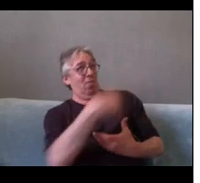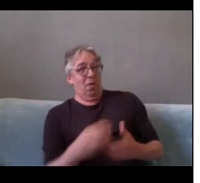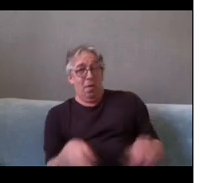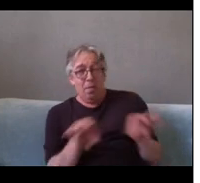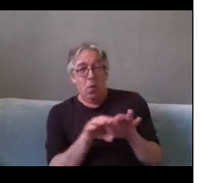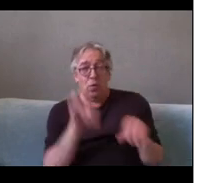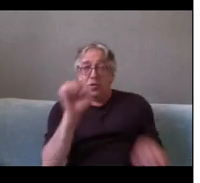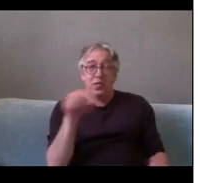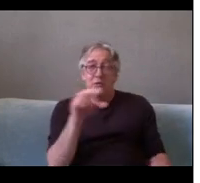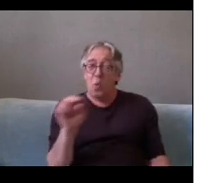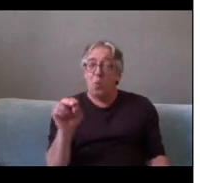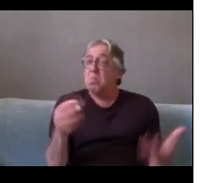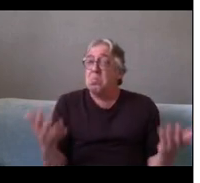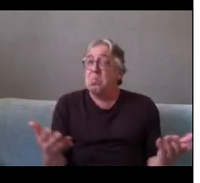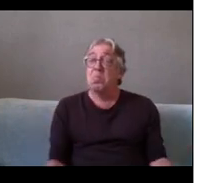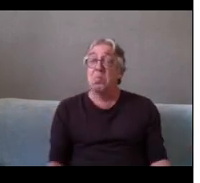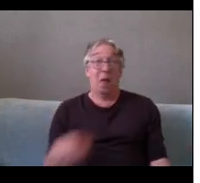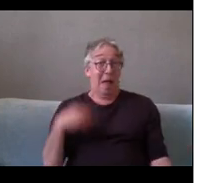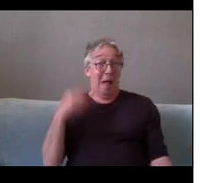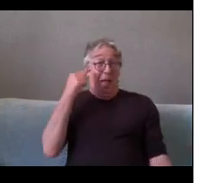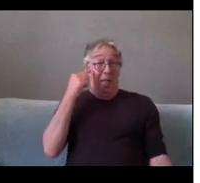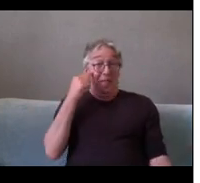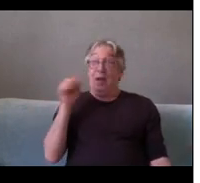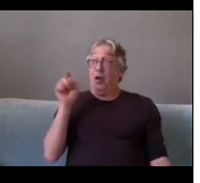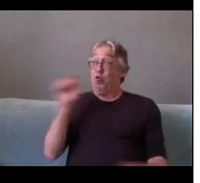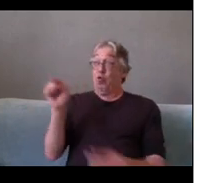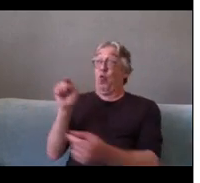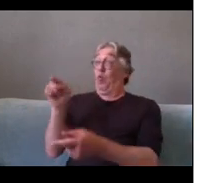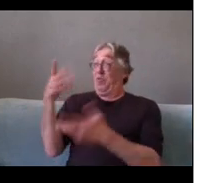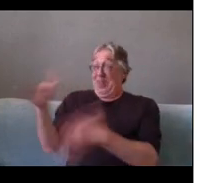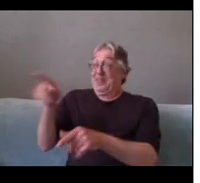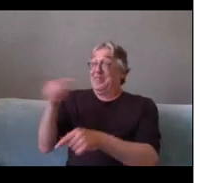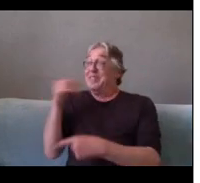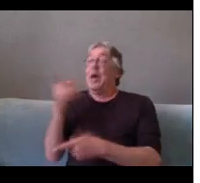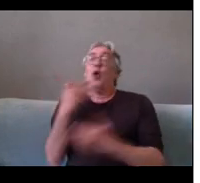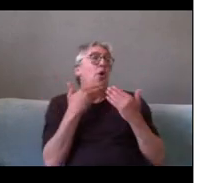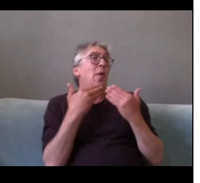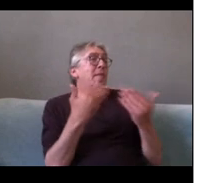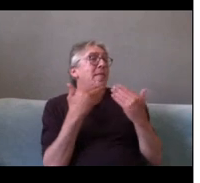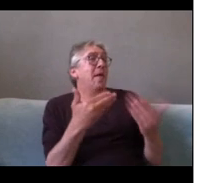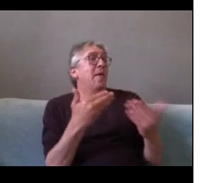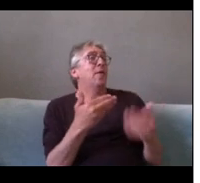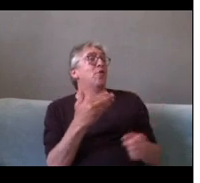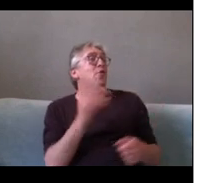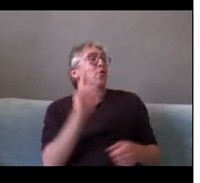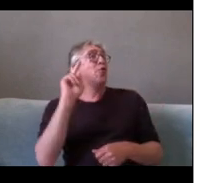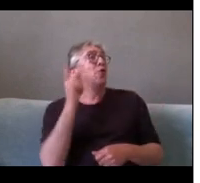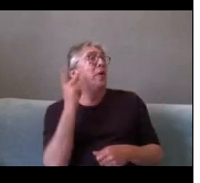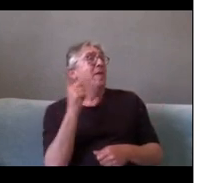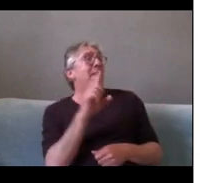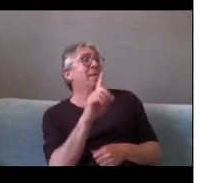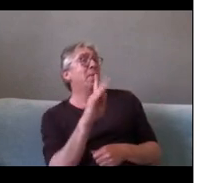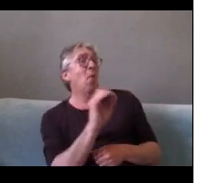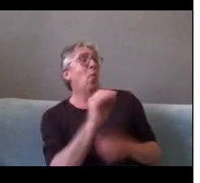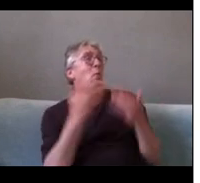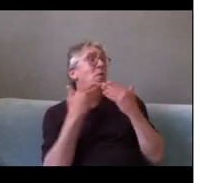I think your thanks to the Kenya DPOs somehow answers that question,